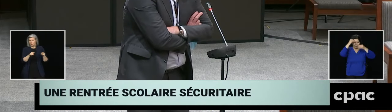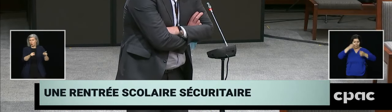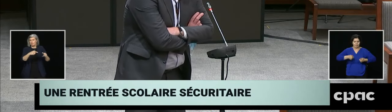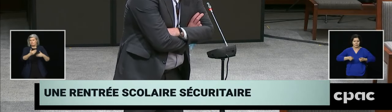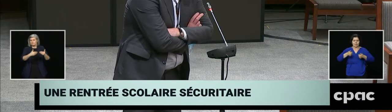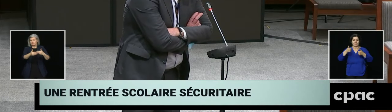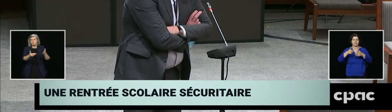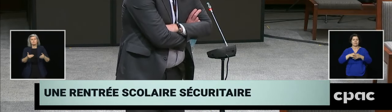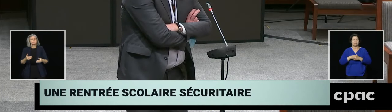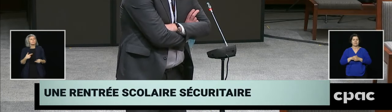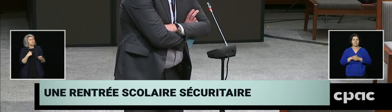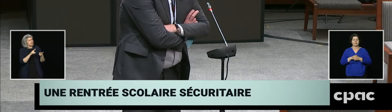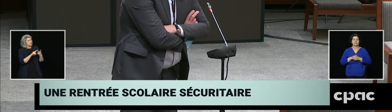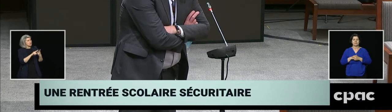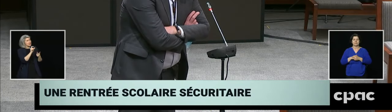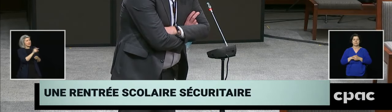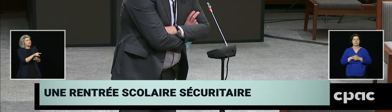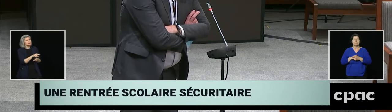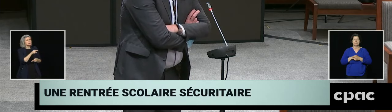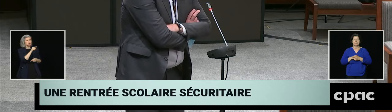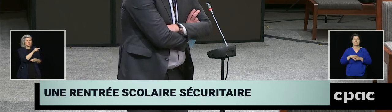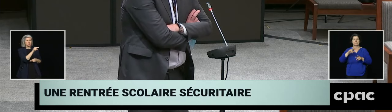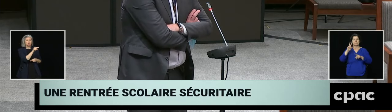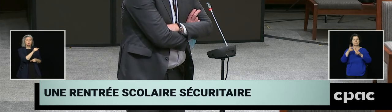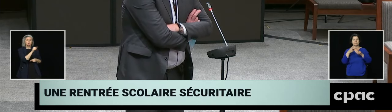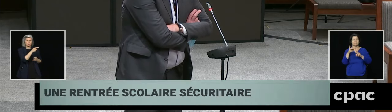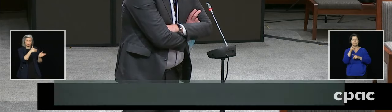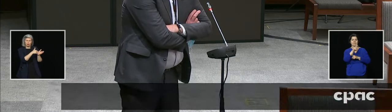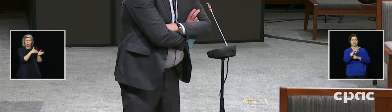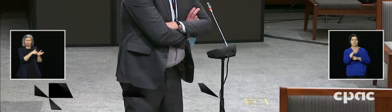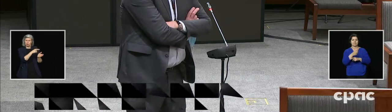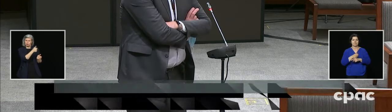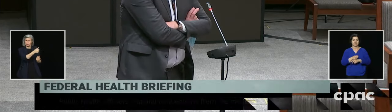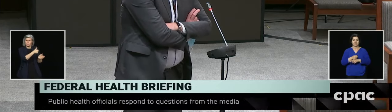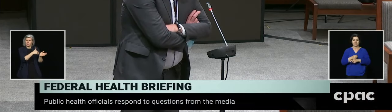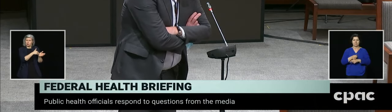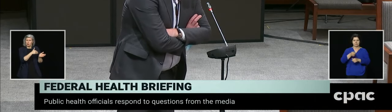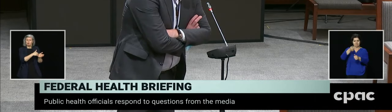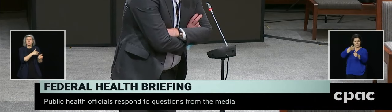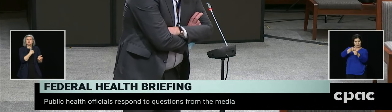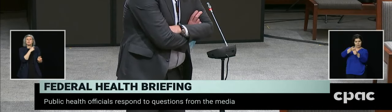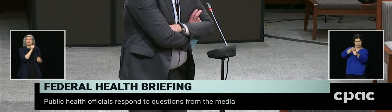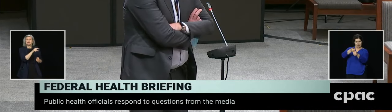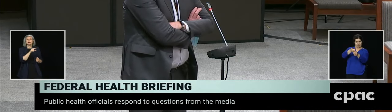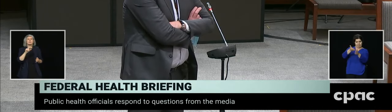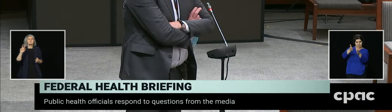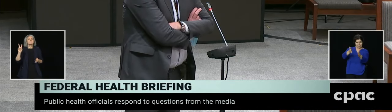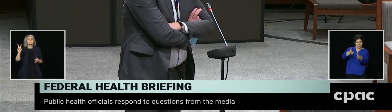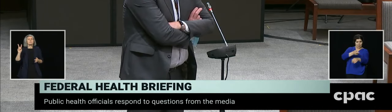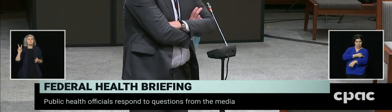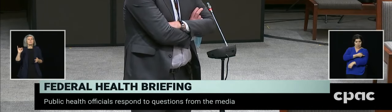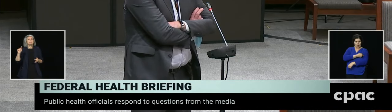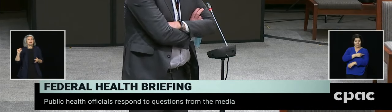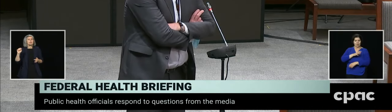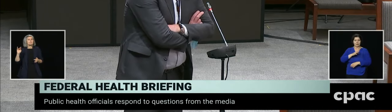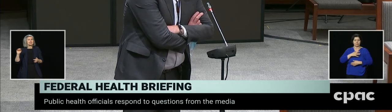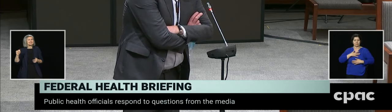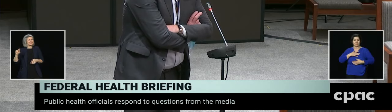I DON'T WANT TO GET YOUR OPINION NOT SO MUCH AS HEALTH ADMINISTRATOR AND THE PHYSICIAN